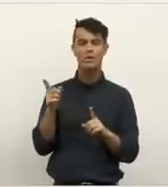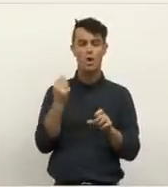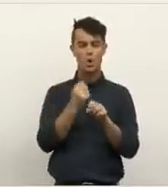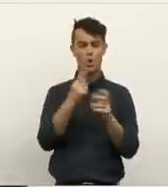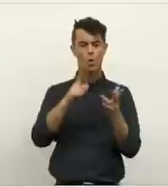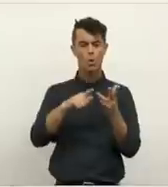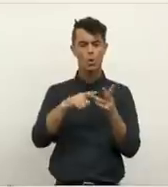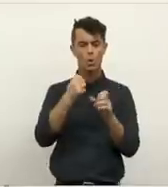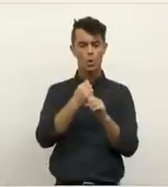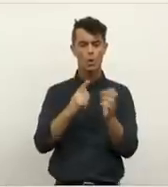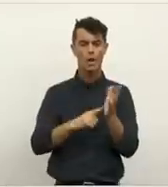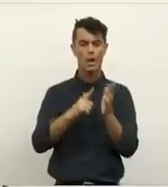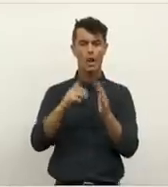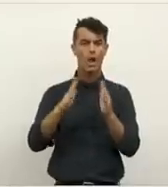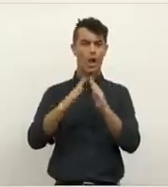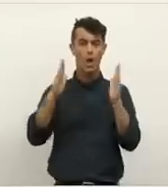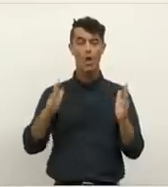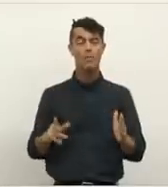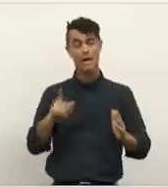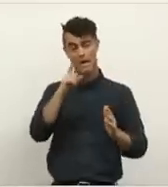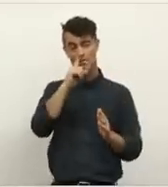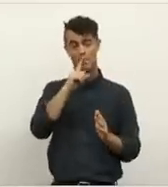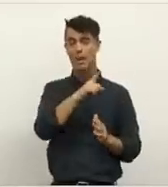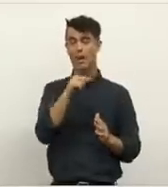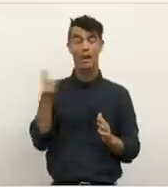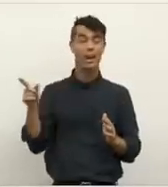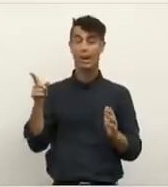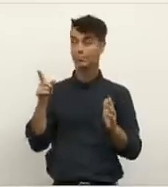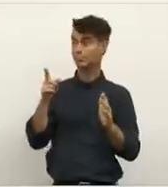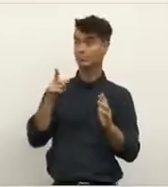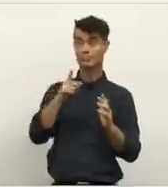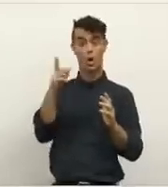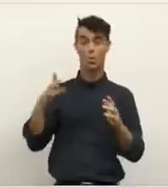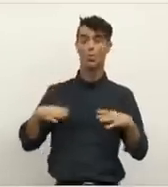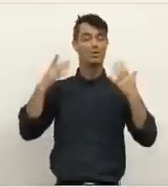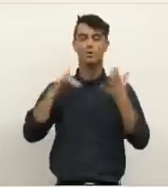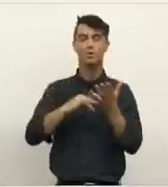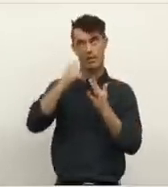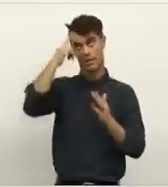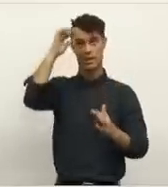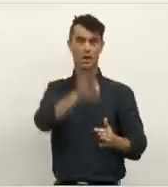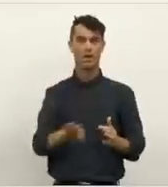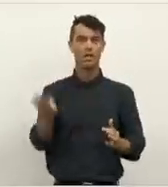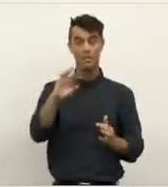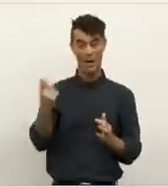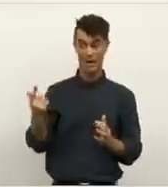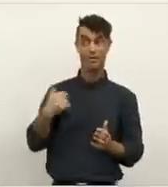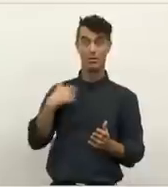being something that other people would use, but he just needs it more. And that's true for me with my iPads and things as well.